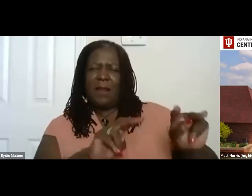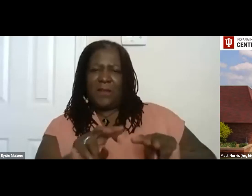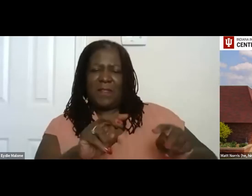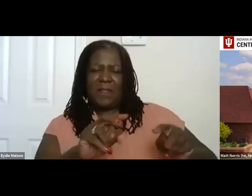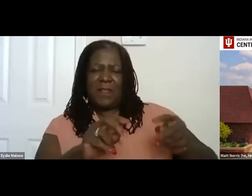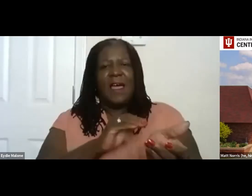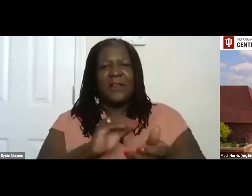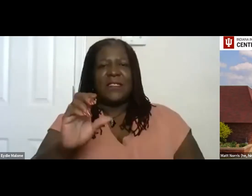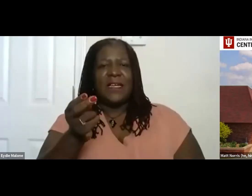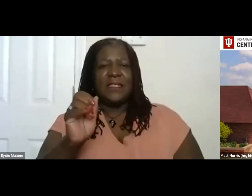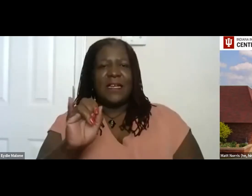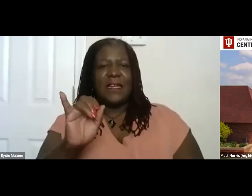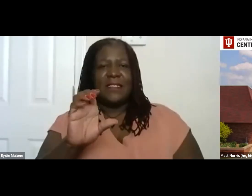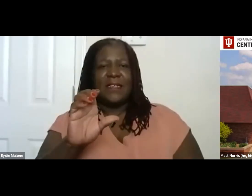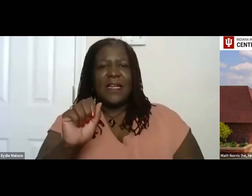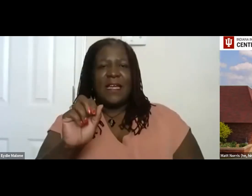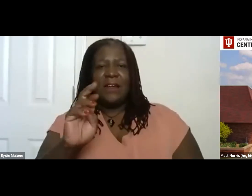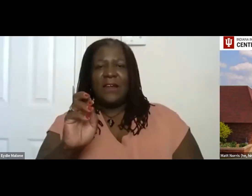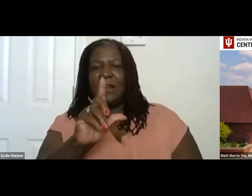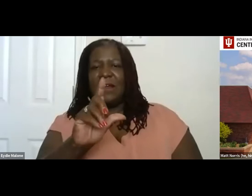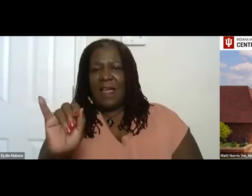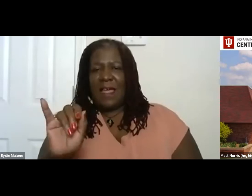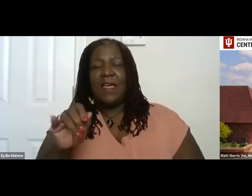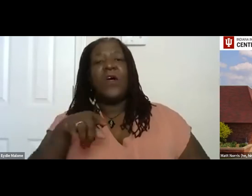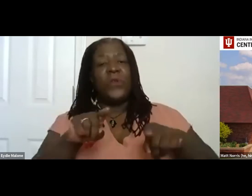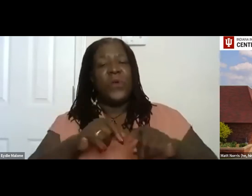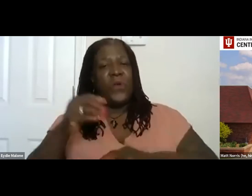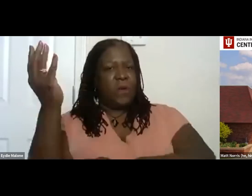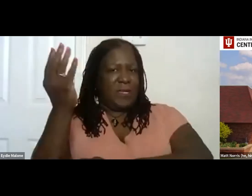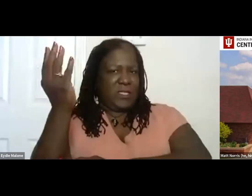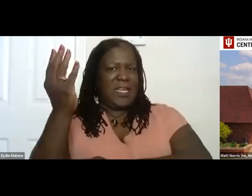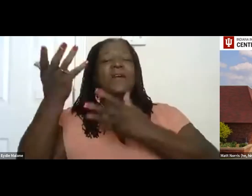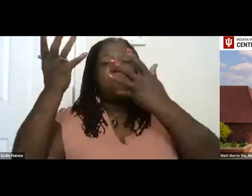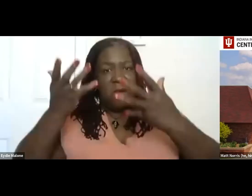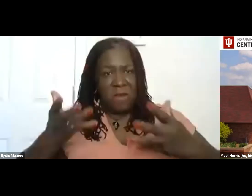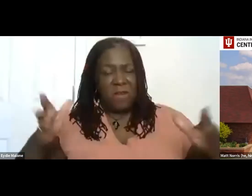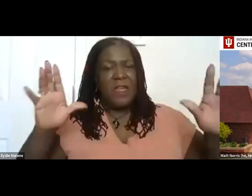at the end of her presentation. And we wanted to thank Dr. Mary Ciccarelli